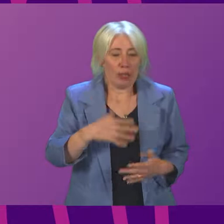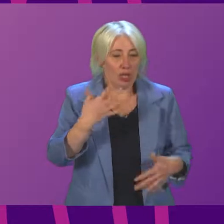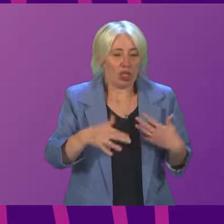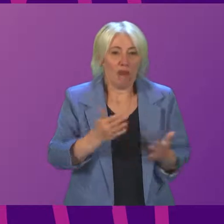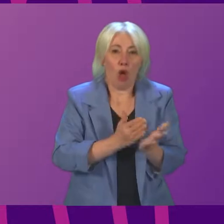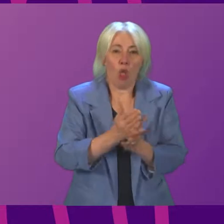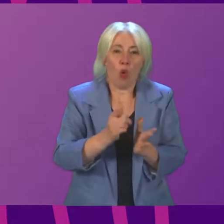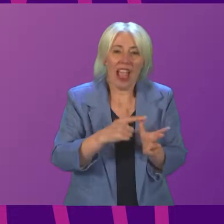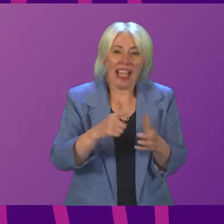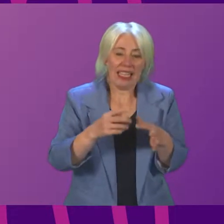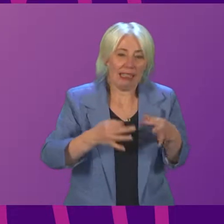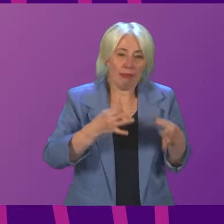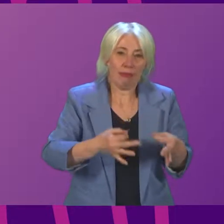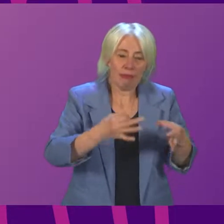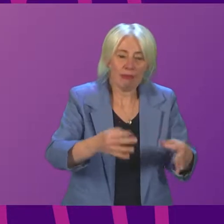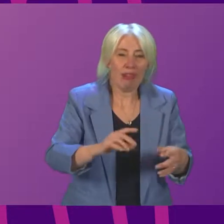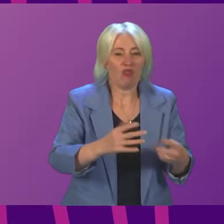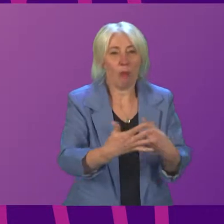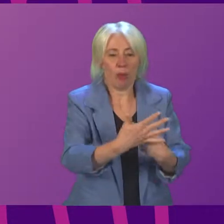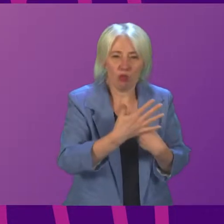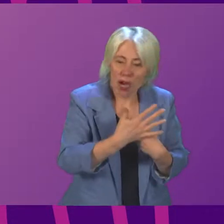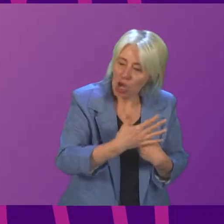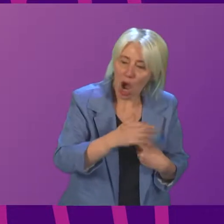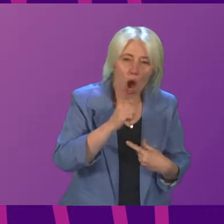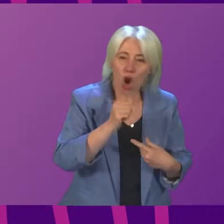result of the pressures that we face, does not get the service that I expect them to,